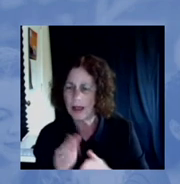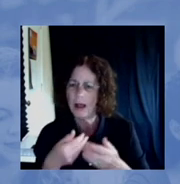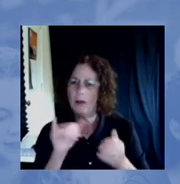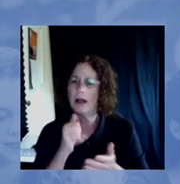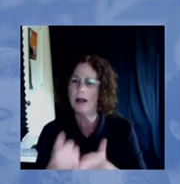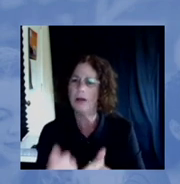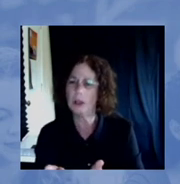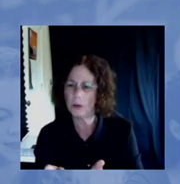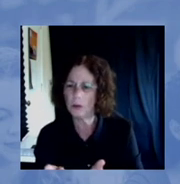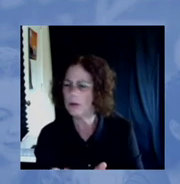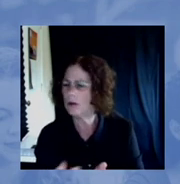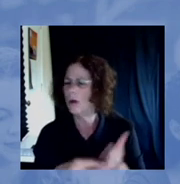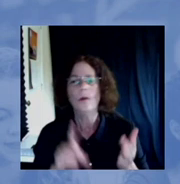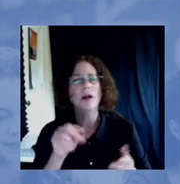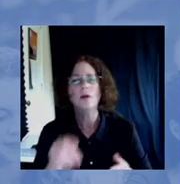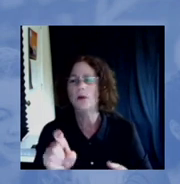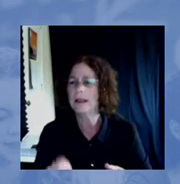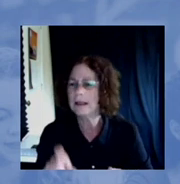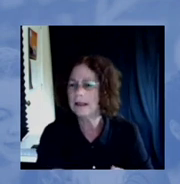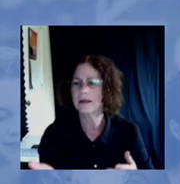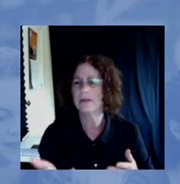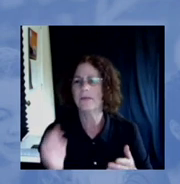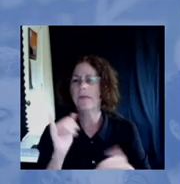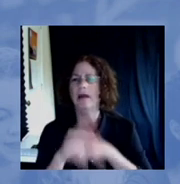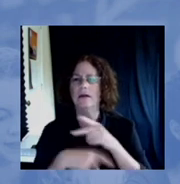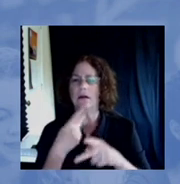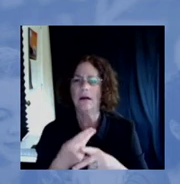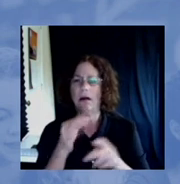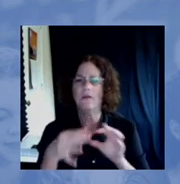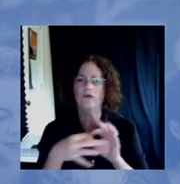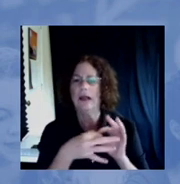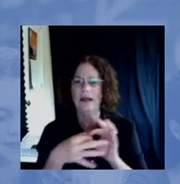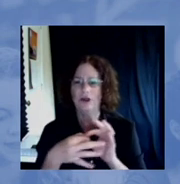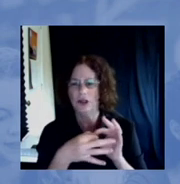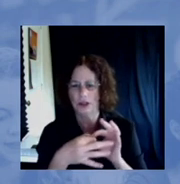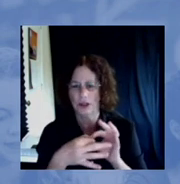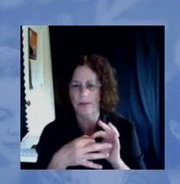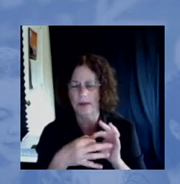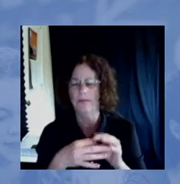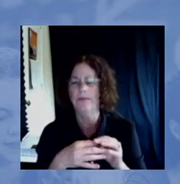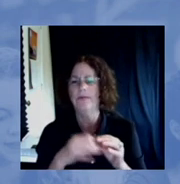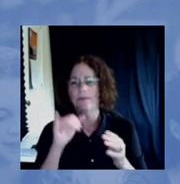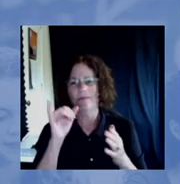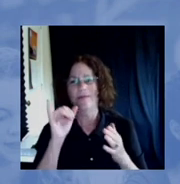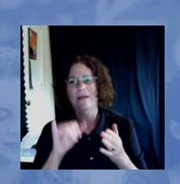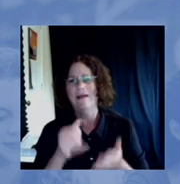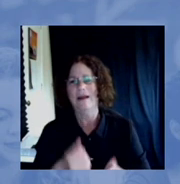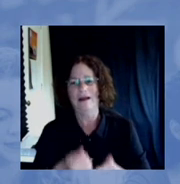DO YOU NEED? IT'S THAT TYPE OF RELATIONSHIP THAT PAVES THE WAY FOR SCHOOLS TO REOPEN AND